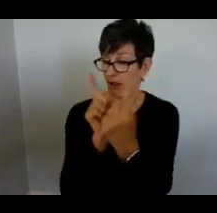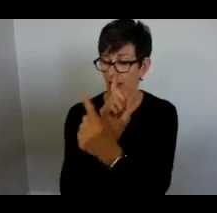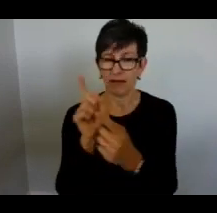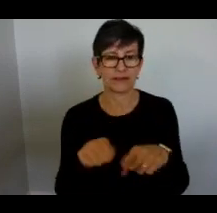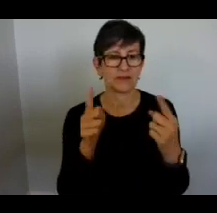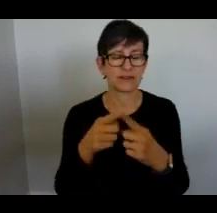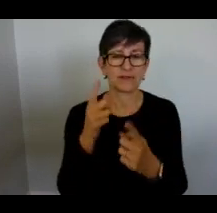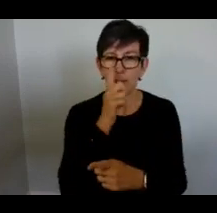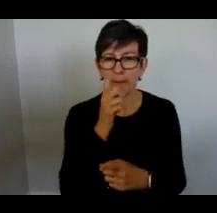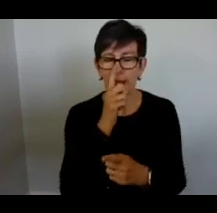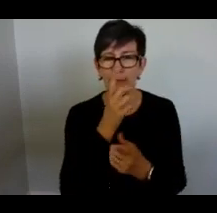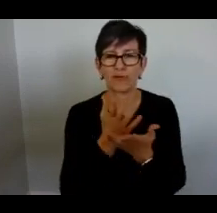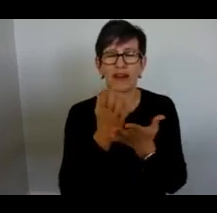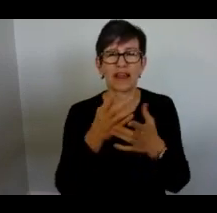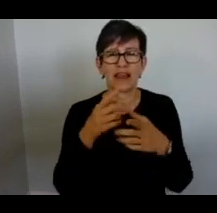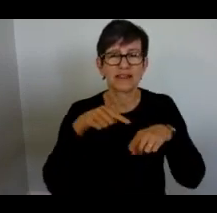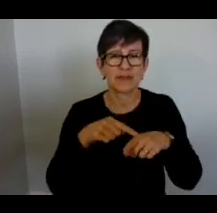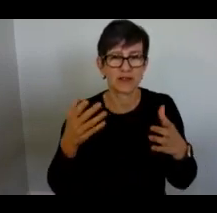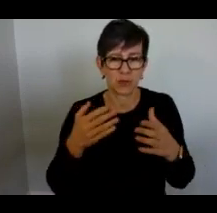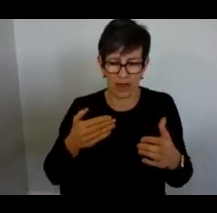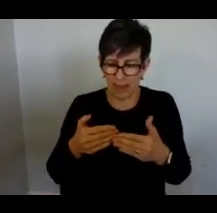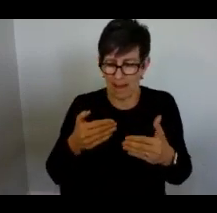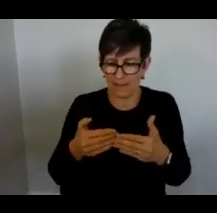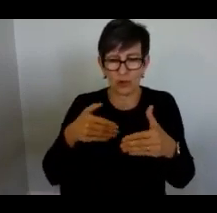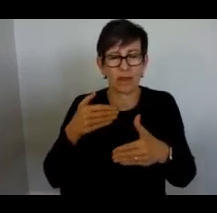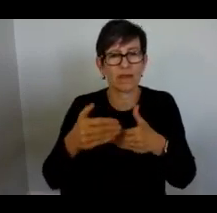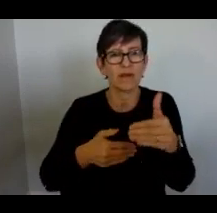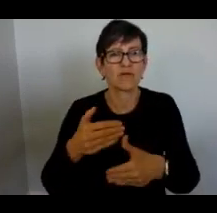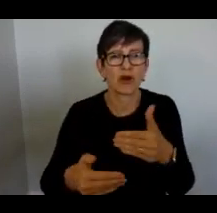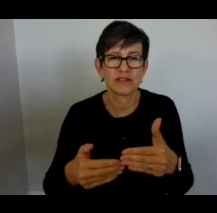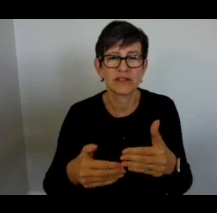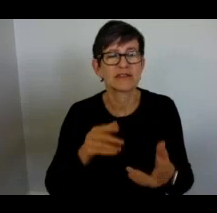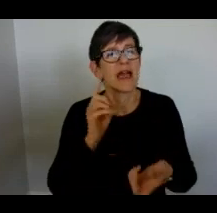are in the process and as they progress they'll meet with different teams, so that's something